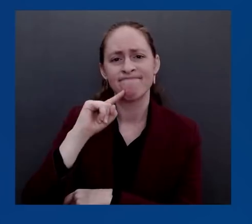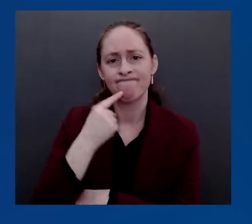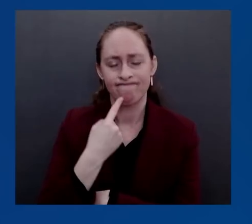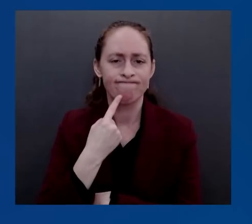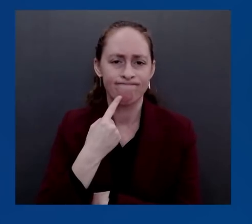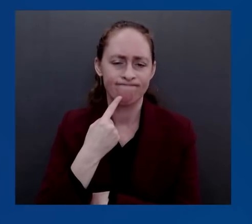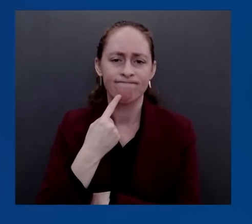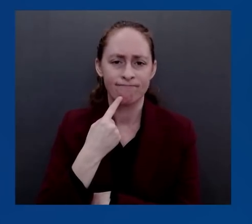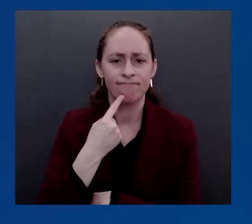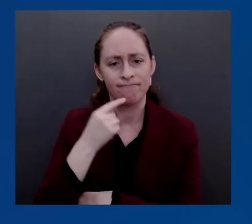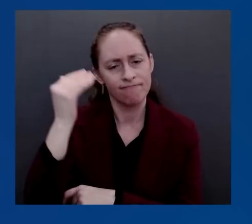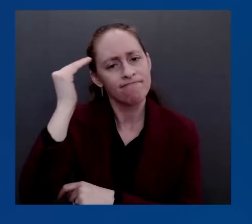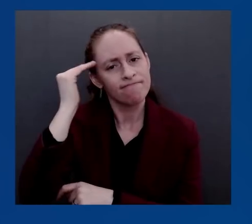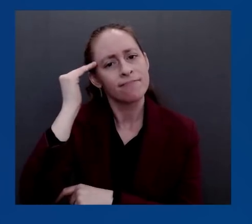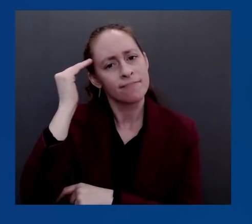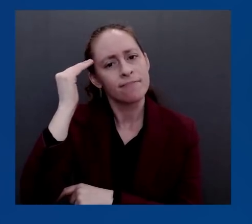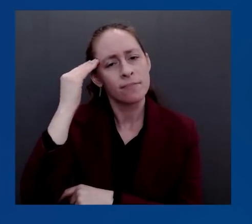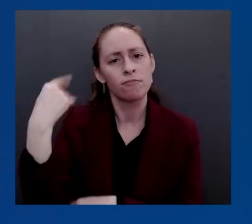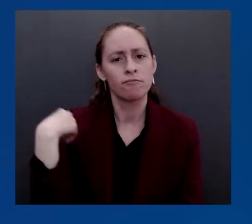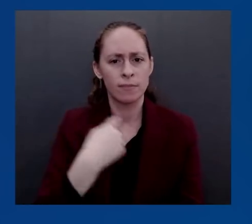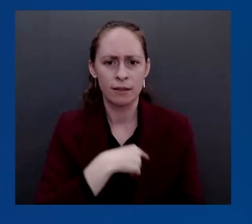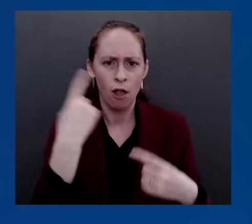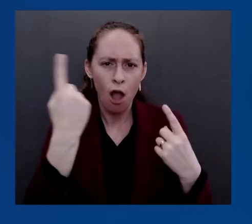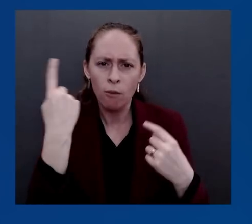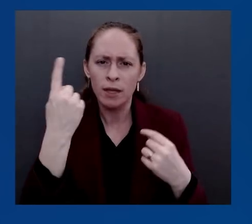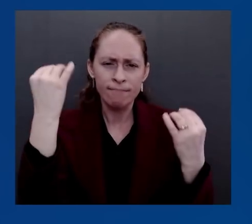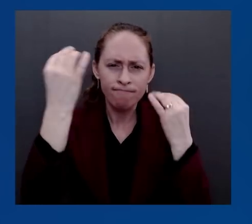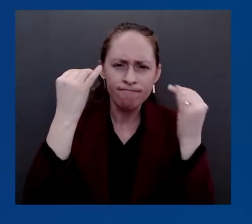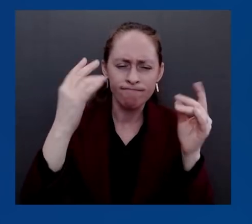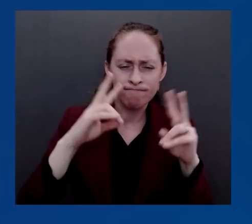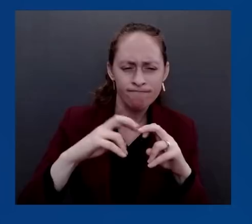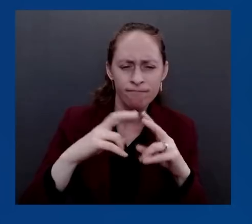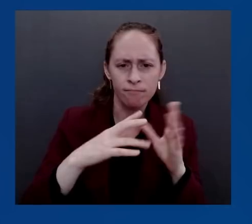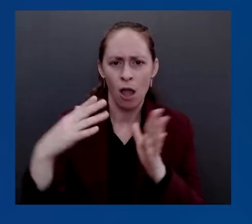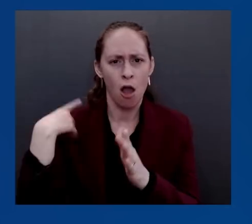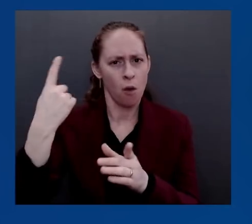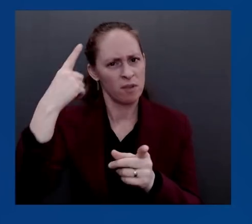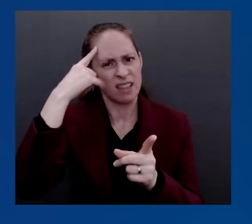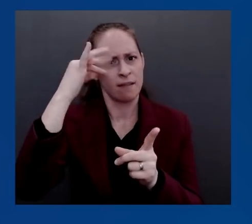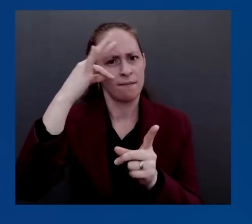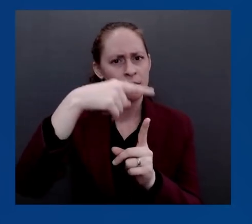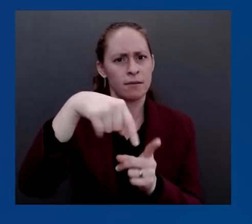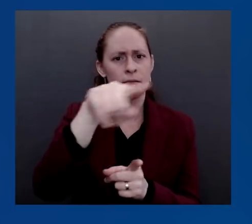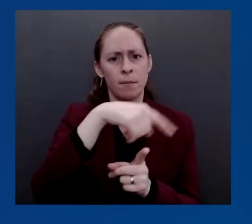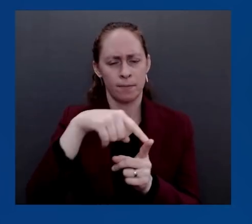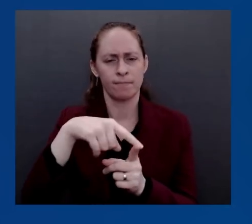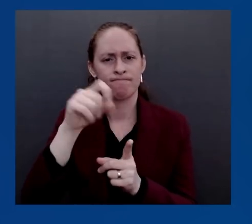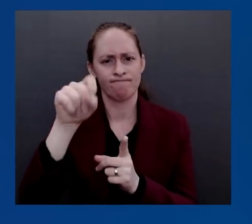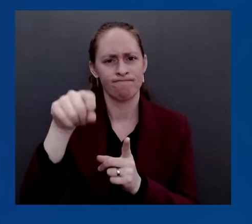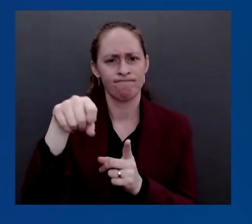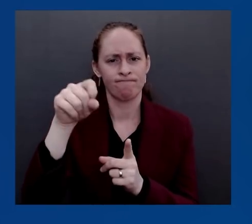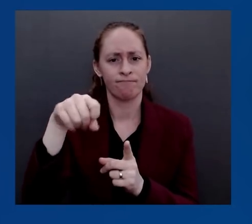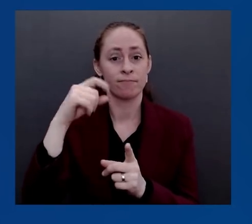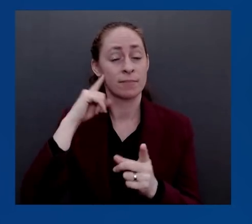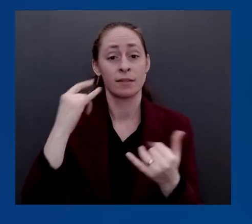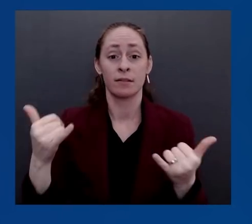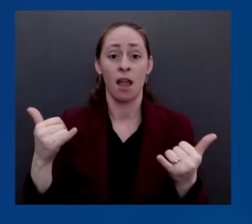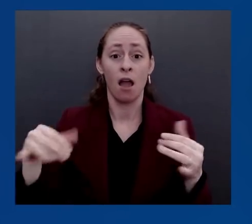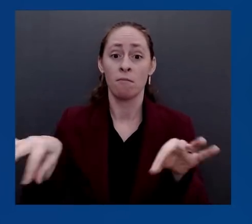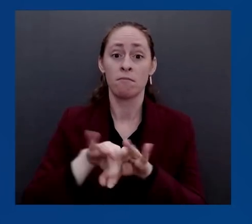is keeping people out of the hospitals for most of the reasons that I think Dr. Walensky explained very, very clearly